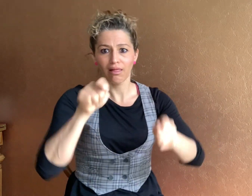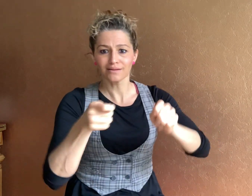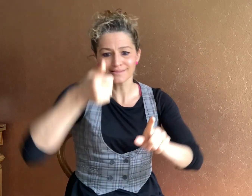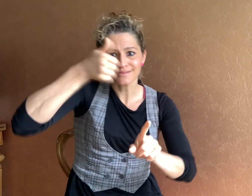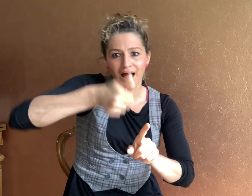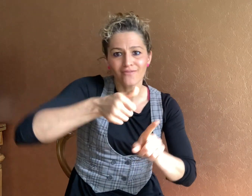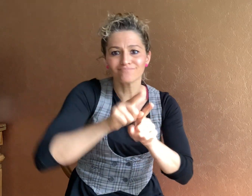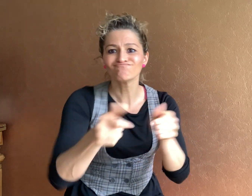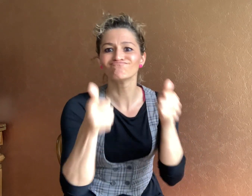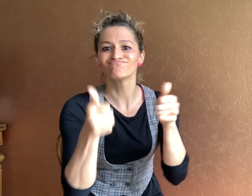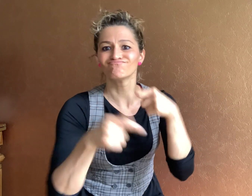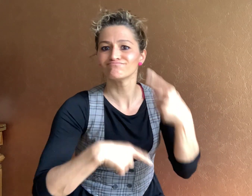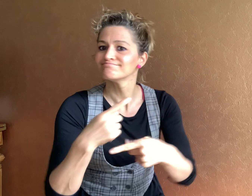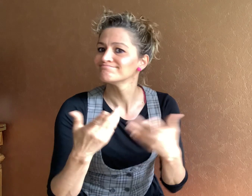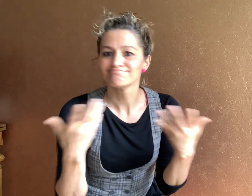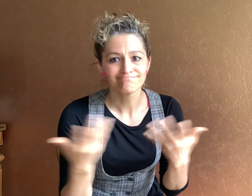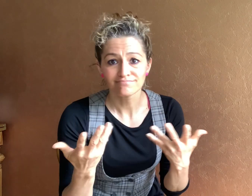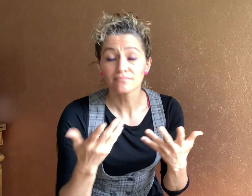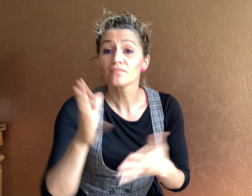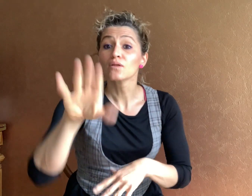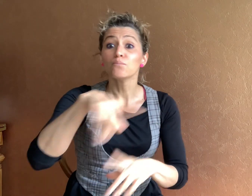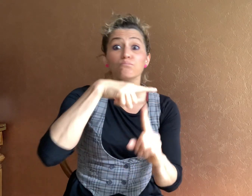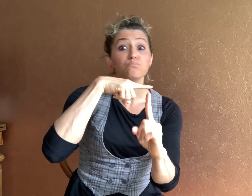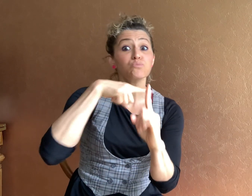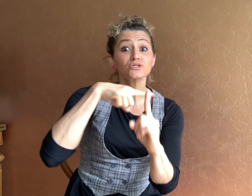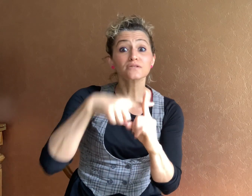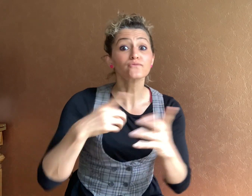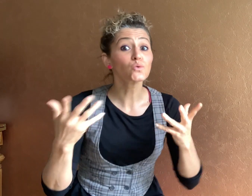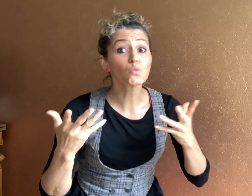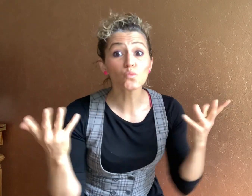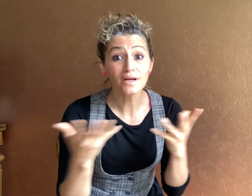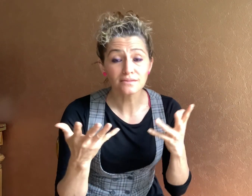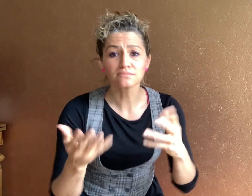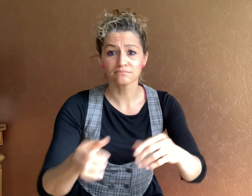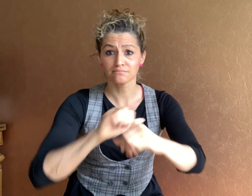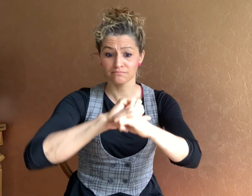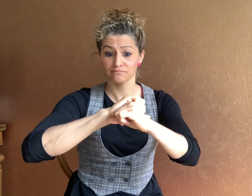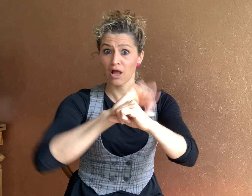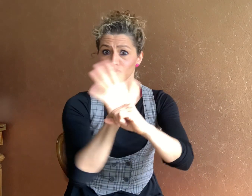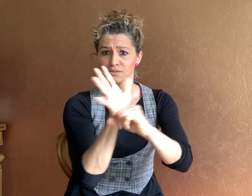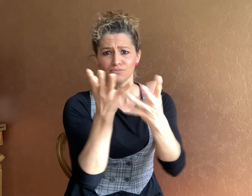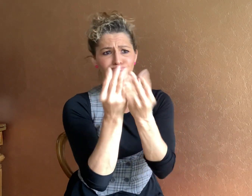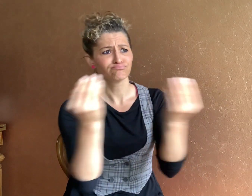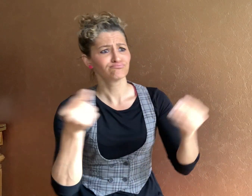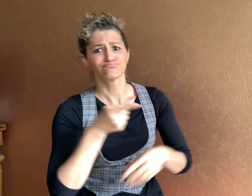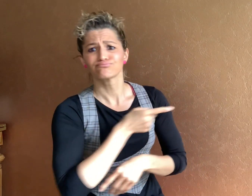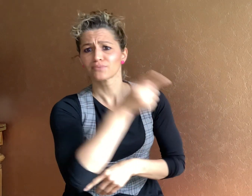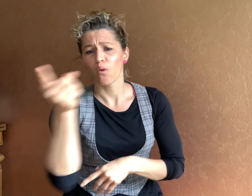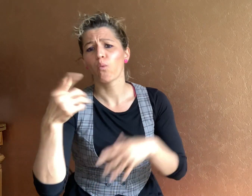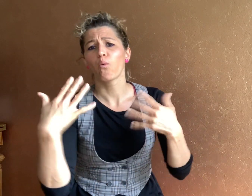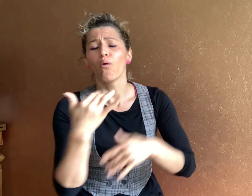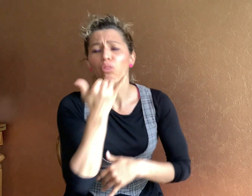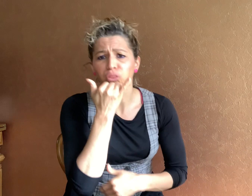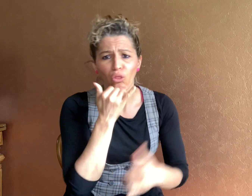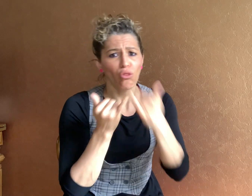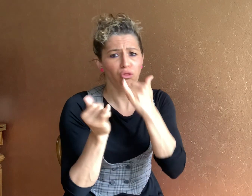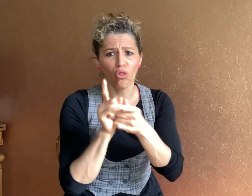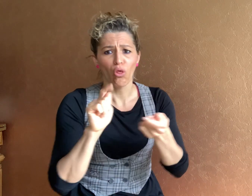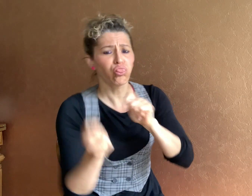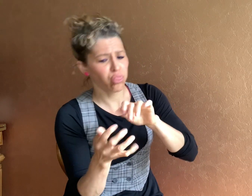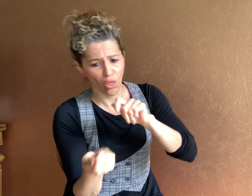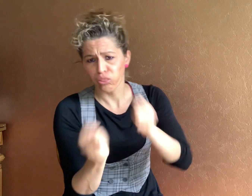The good thing is, viruses make many mistakes so they